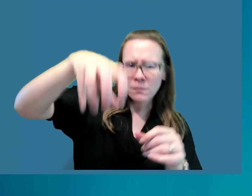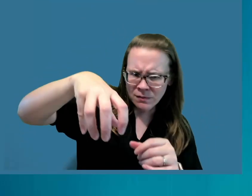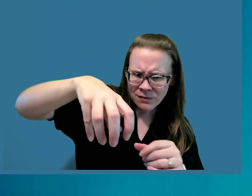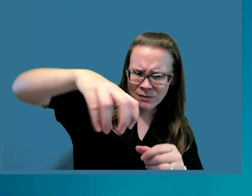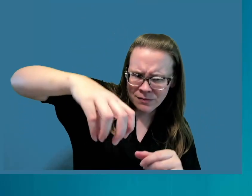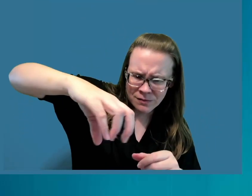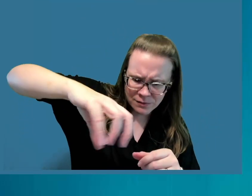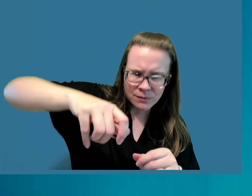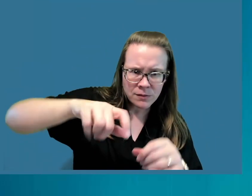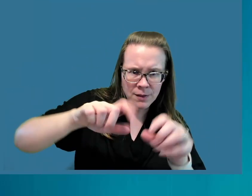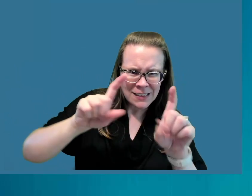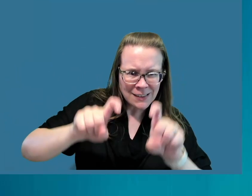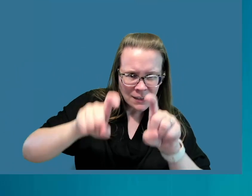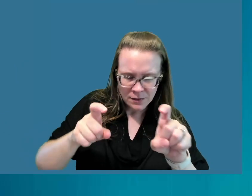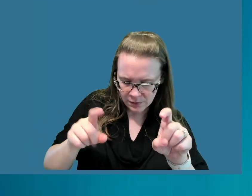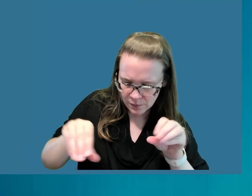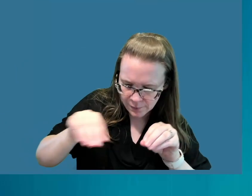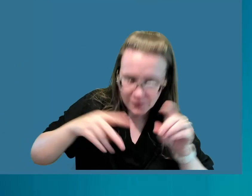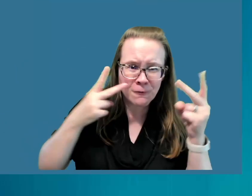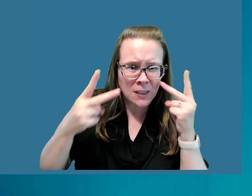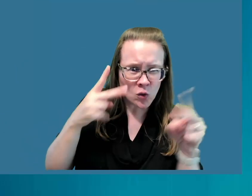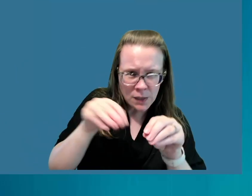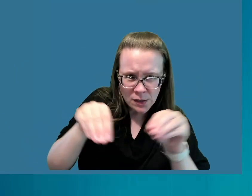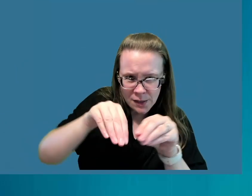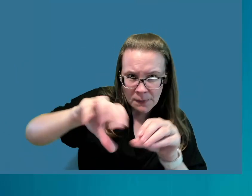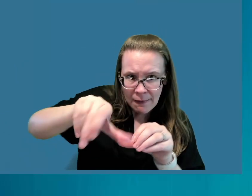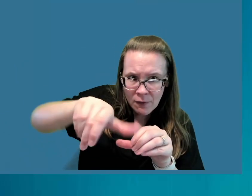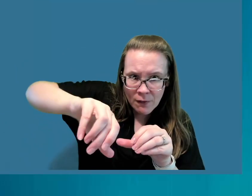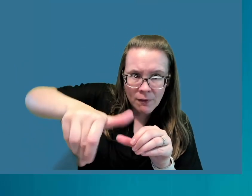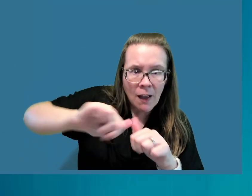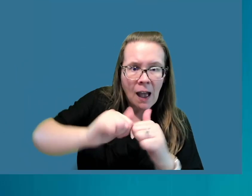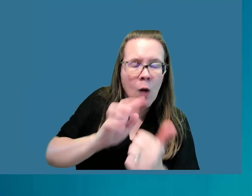people who, like, cut in the middle are the criminals. And Ali will also, like, kind of